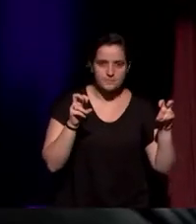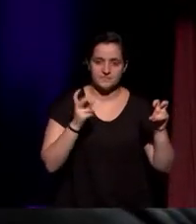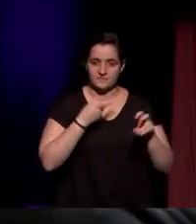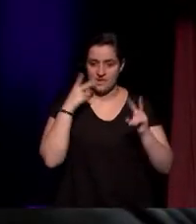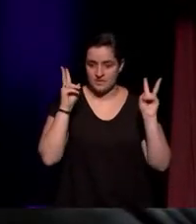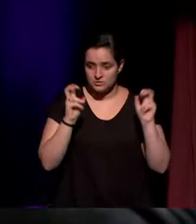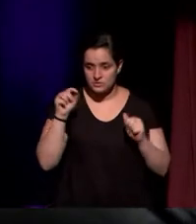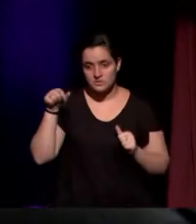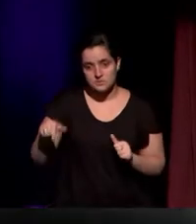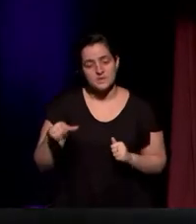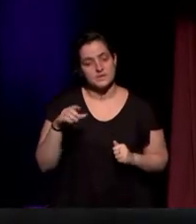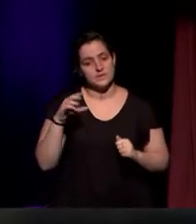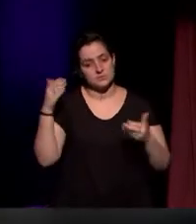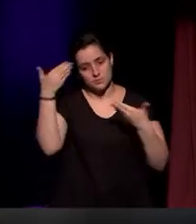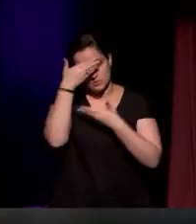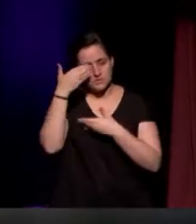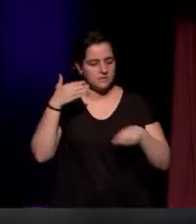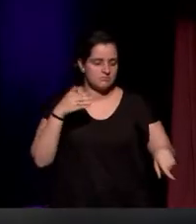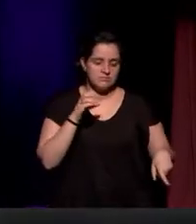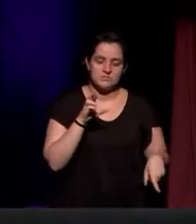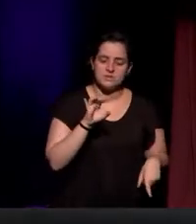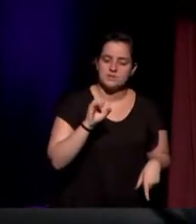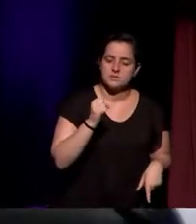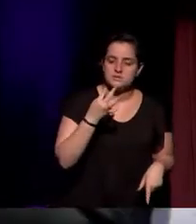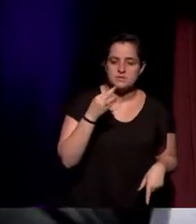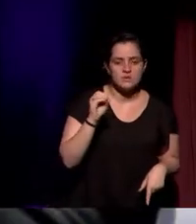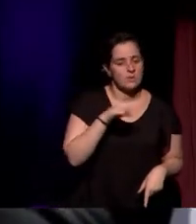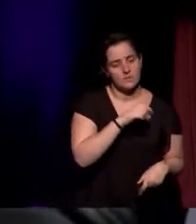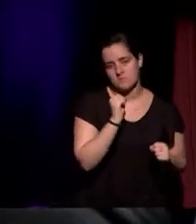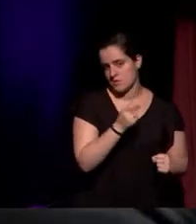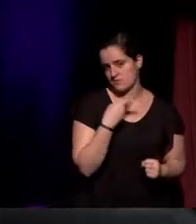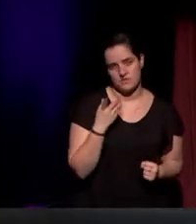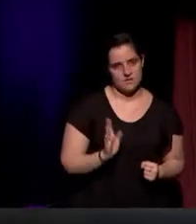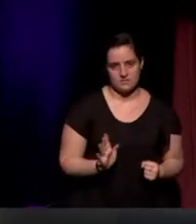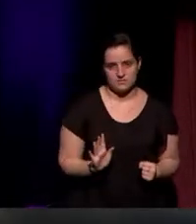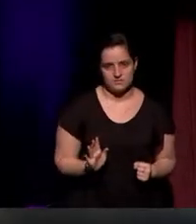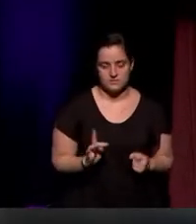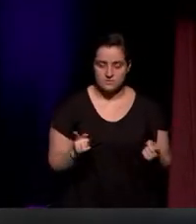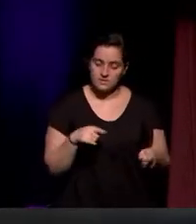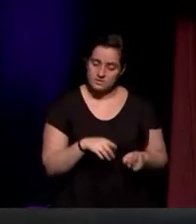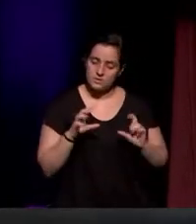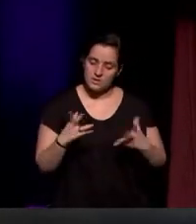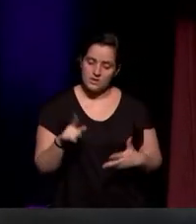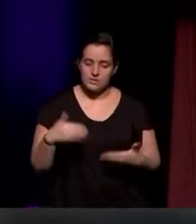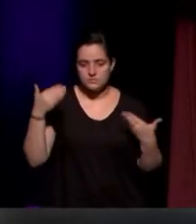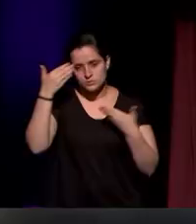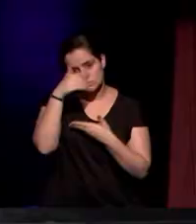the Christian cannot debate, and so it happens with the Muslim community, which does not debate issues.